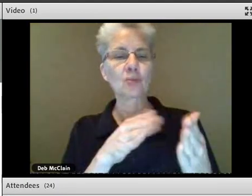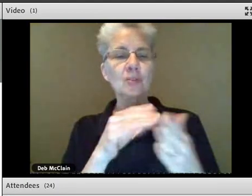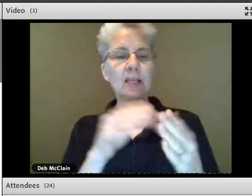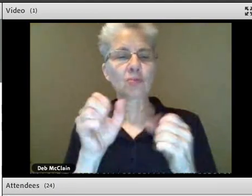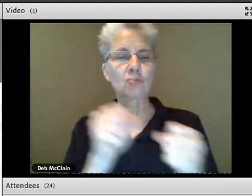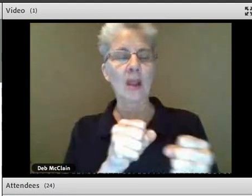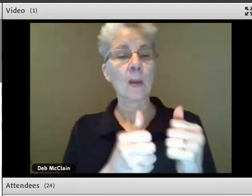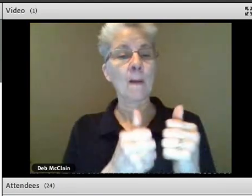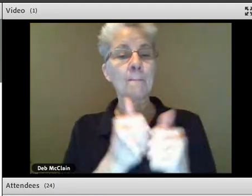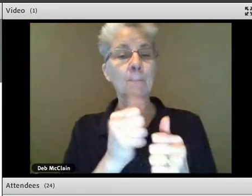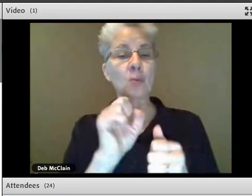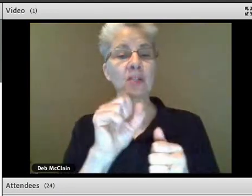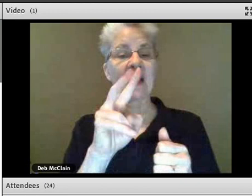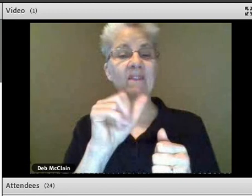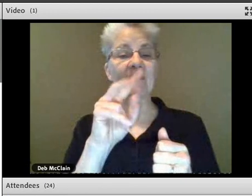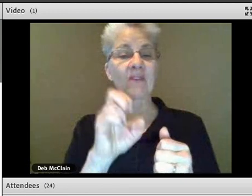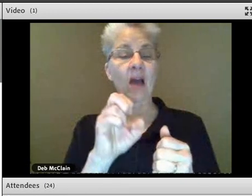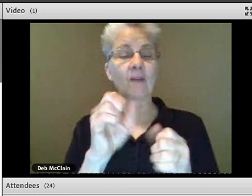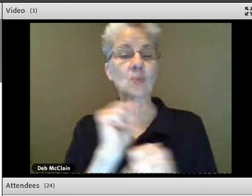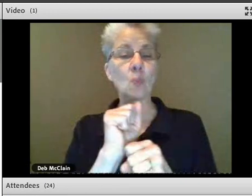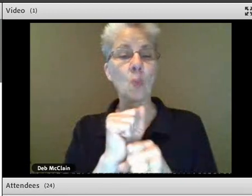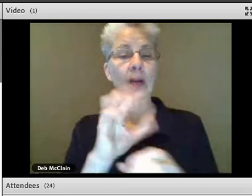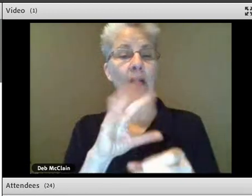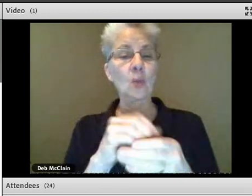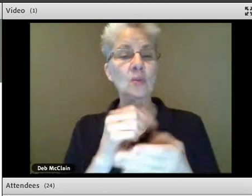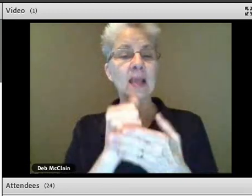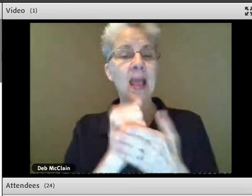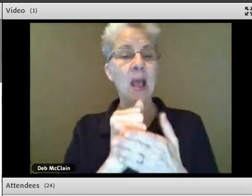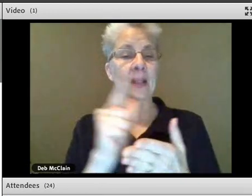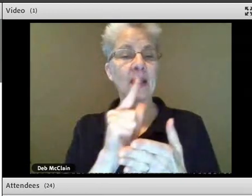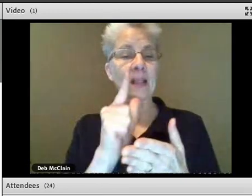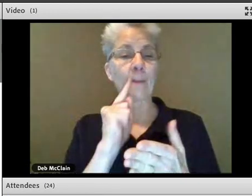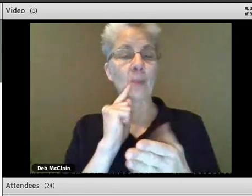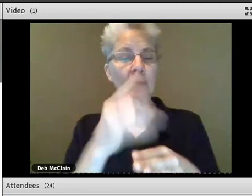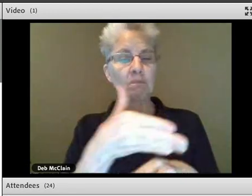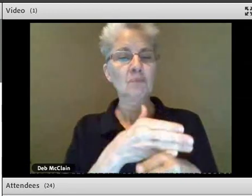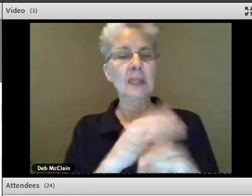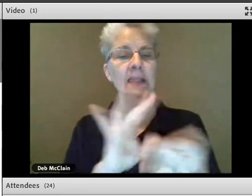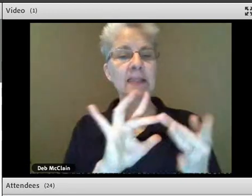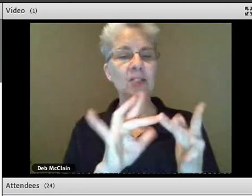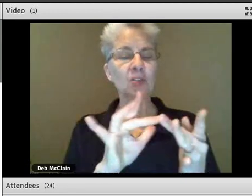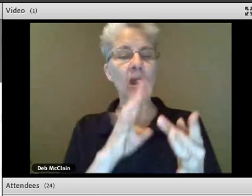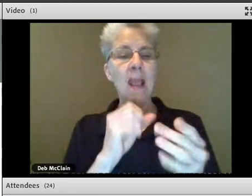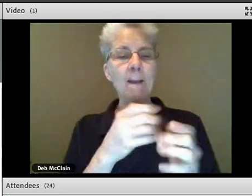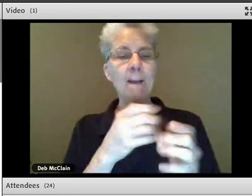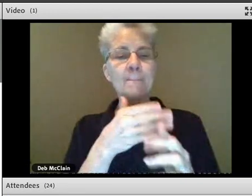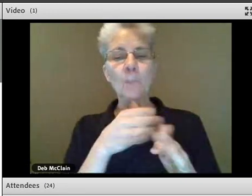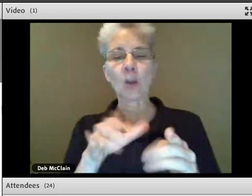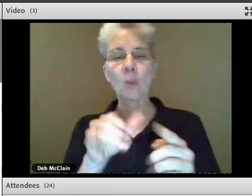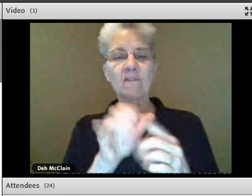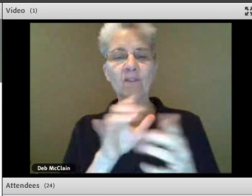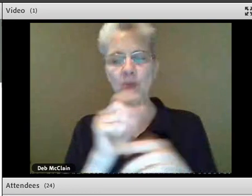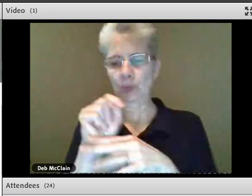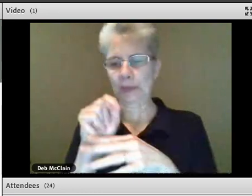Much of Evolve's work includes helping libraries bridge the digital divide, break away from traditional library views,